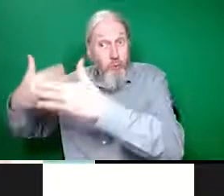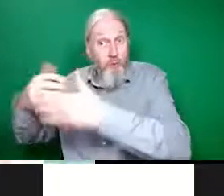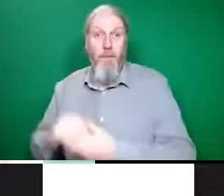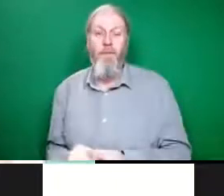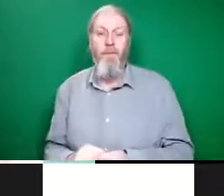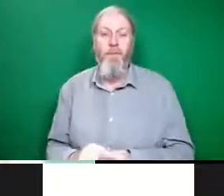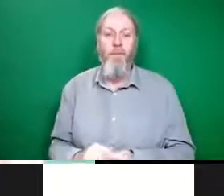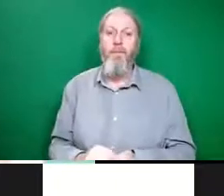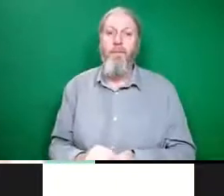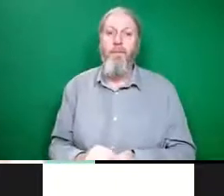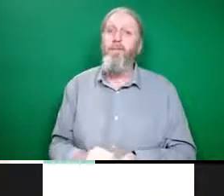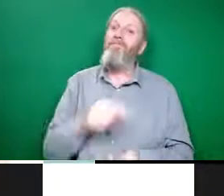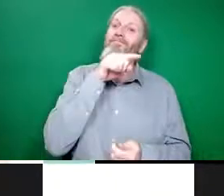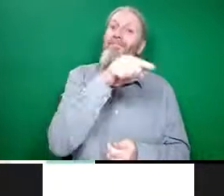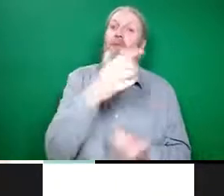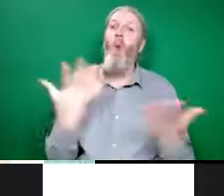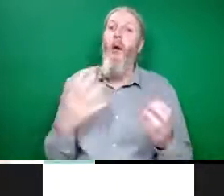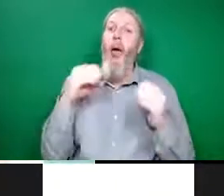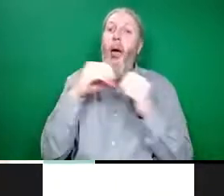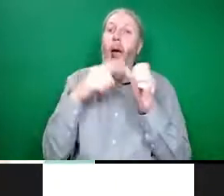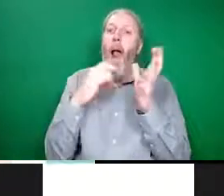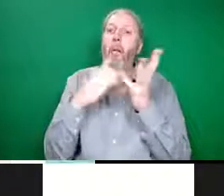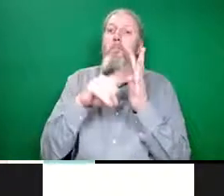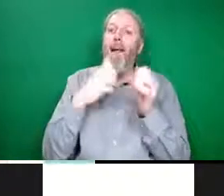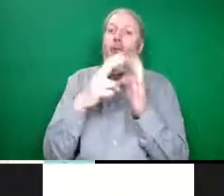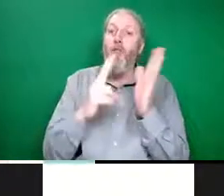But from the business side, 40 businesses were incubated within that space.